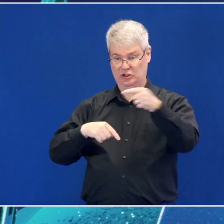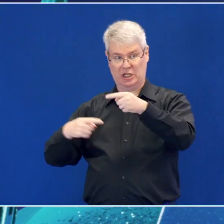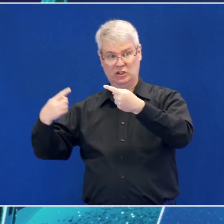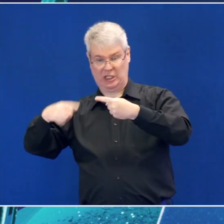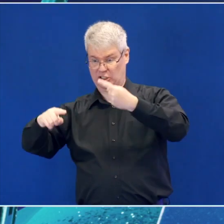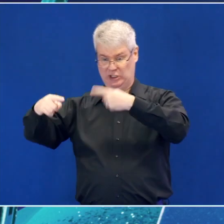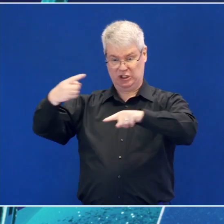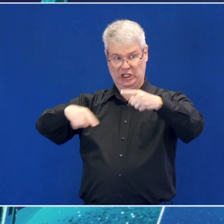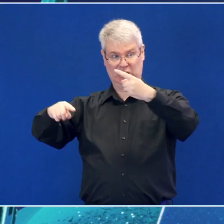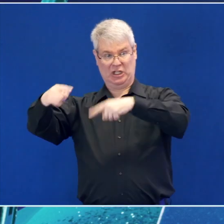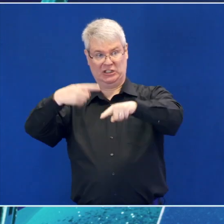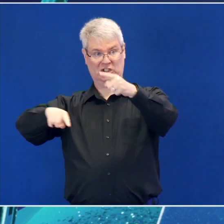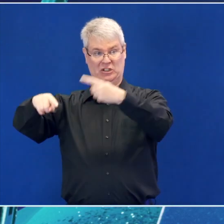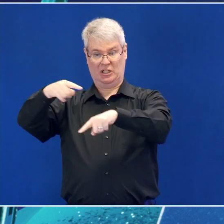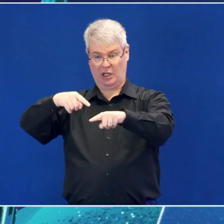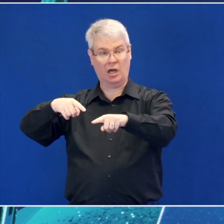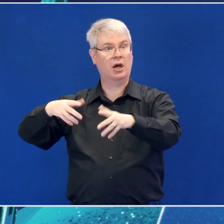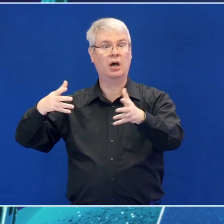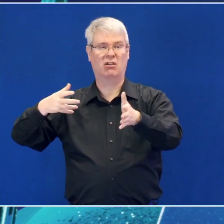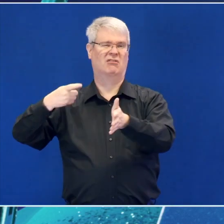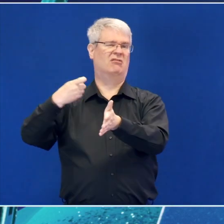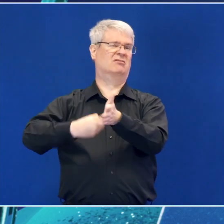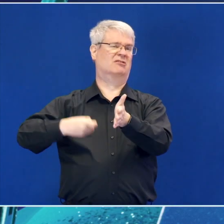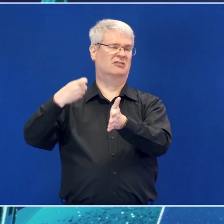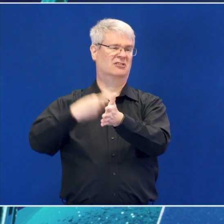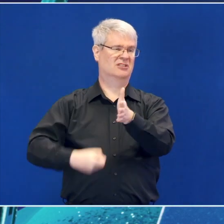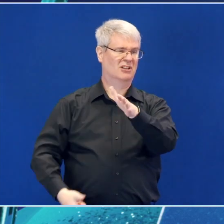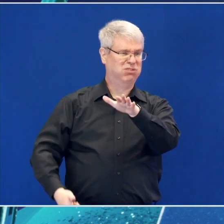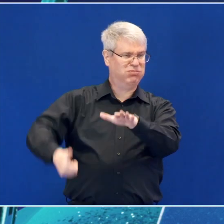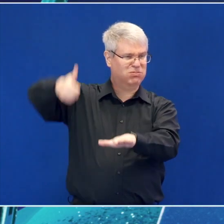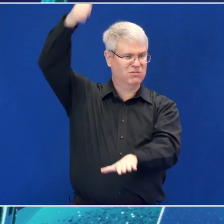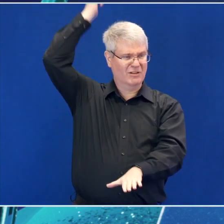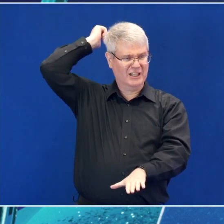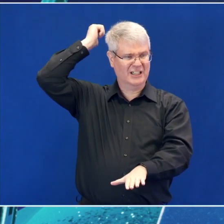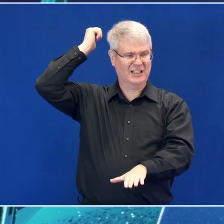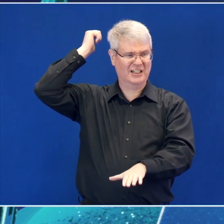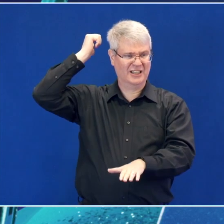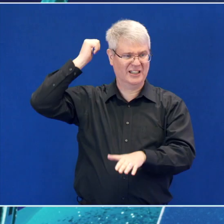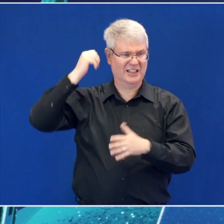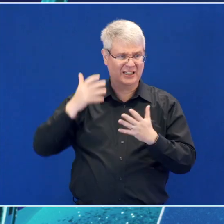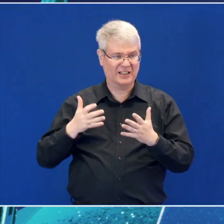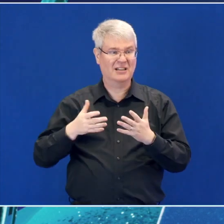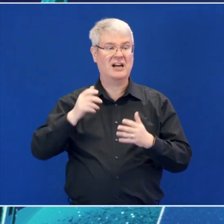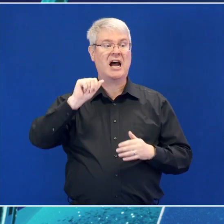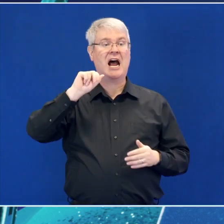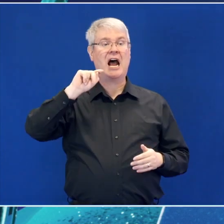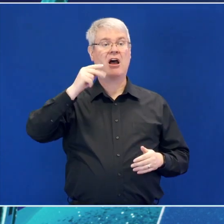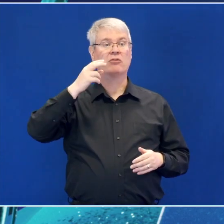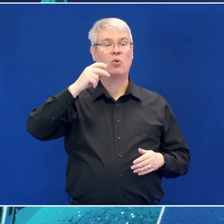Early on Anthropic and the other companies had -- they'd been subsidizing the token costs a lot, and we'd been using them a lot.